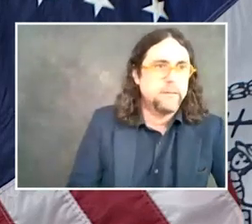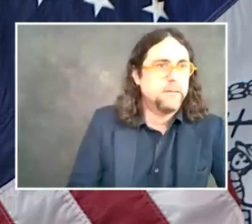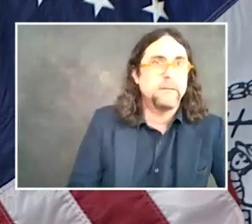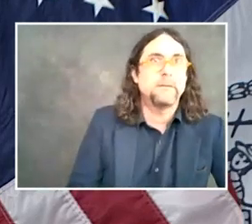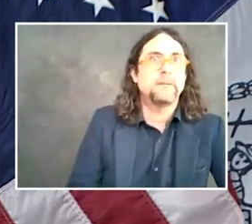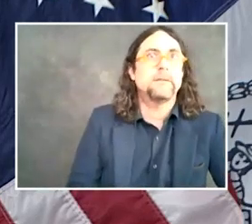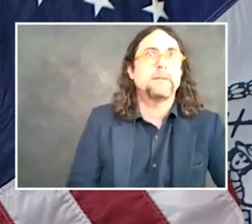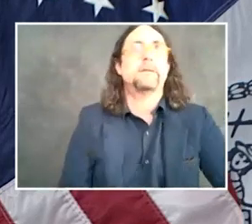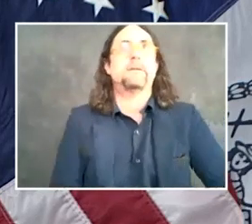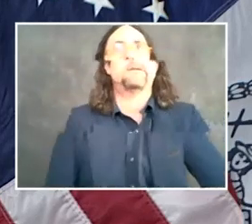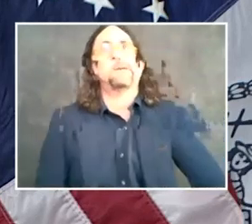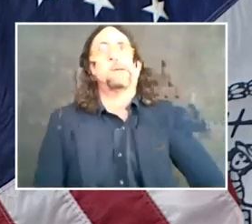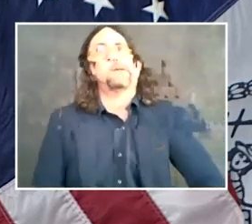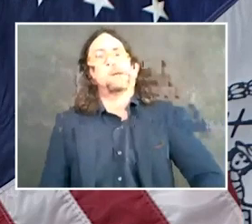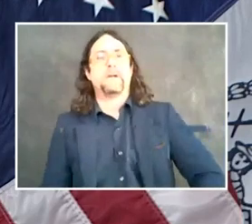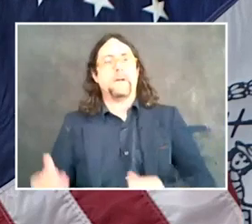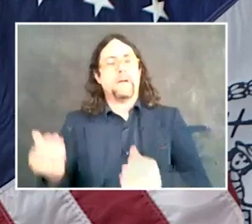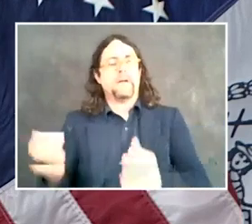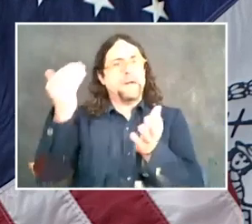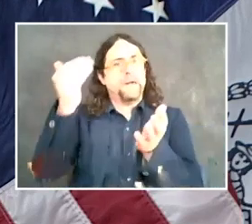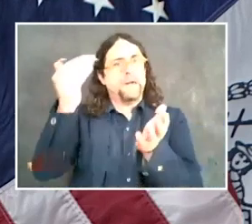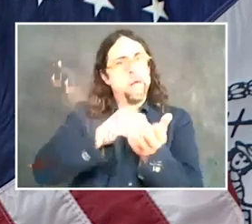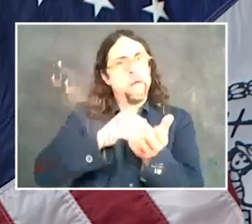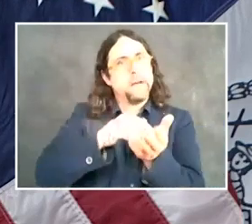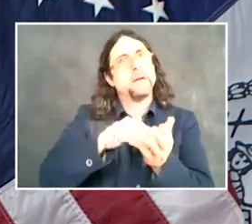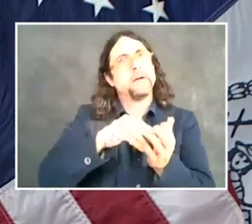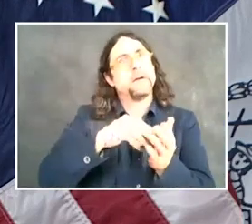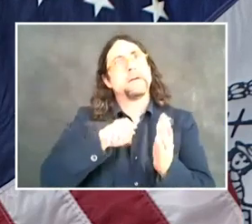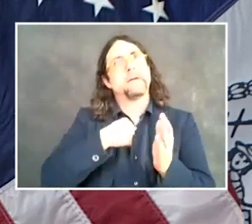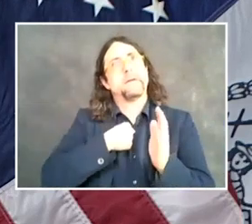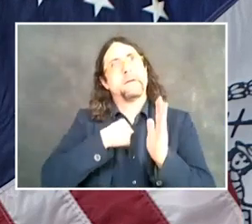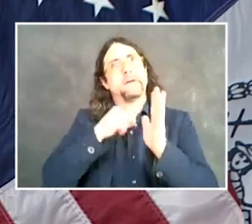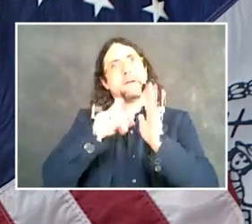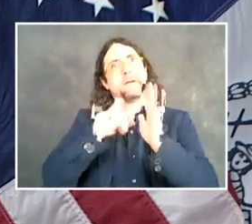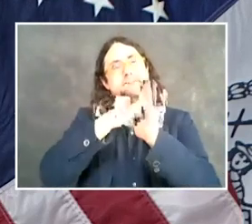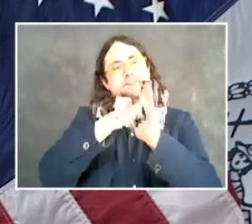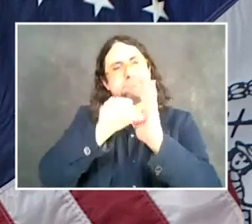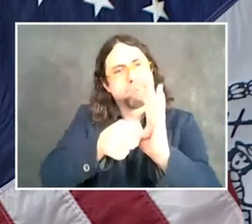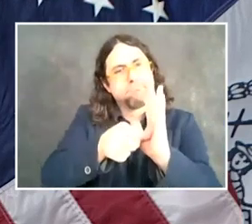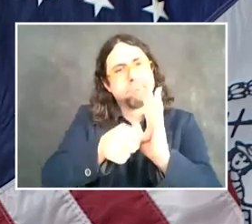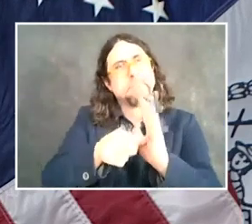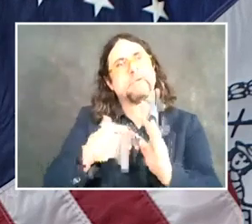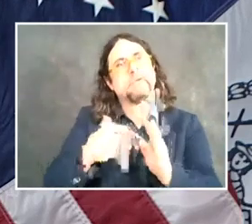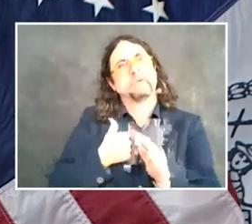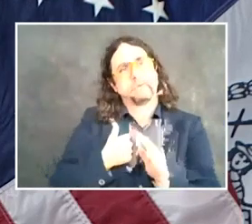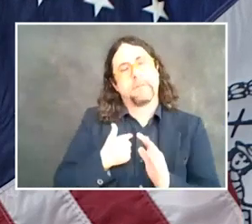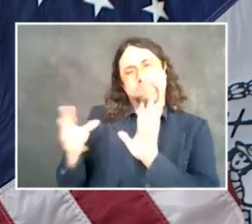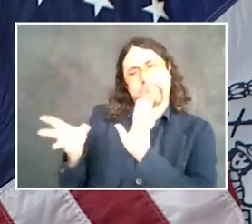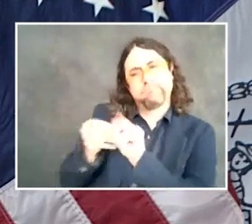EVERYTHING ELSE. I HAVE SEEN TOTAL UNITY AND I APPRECIATE THAT UNITY.